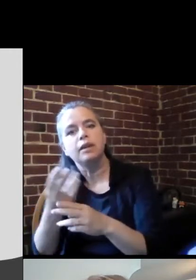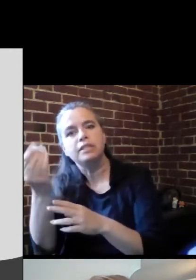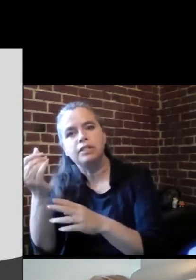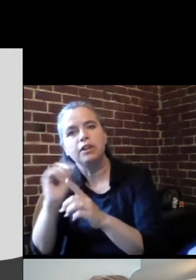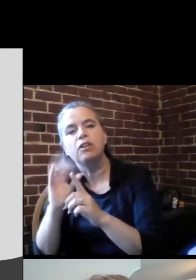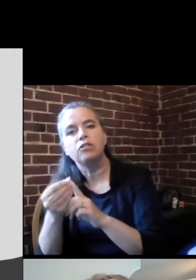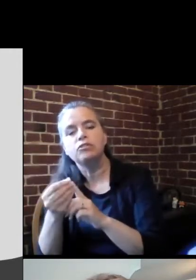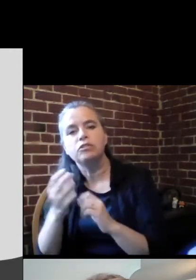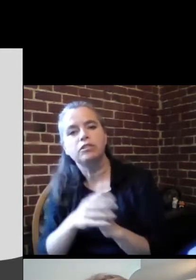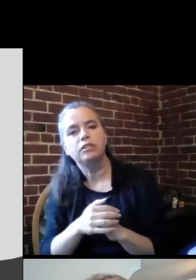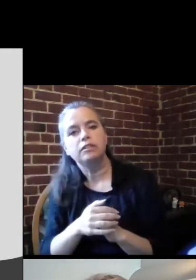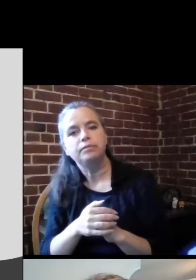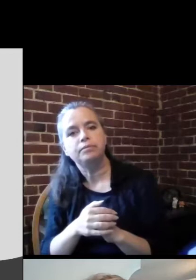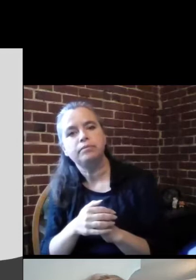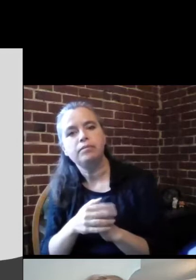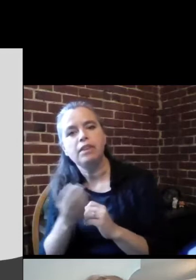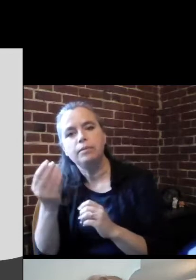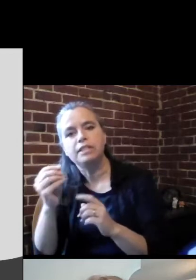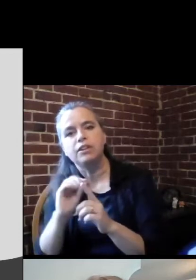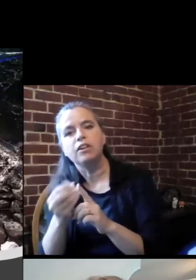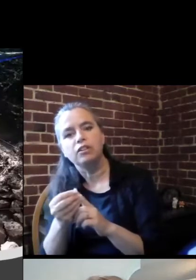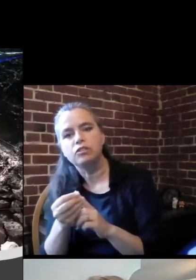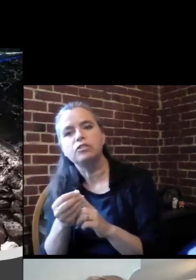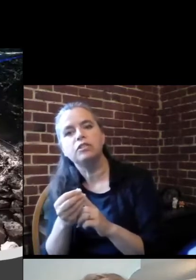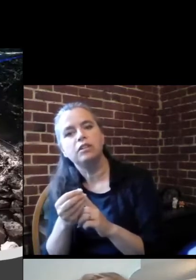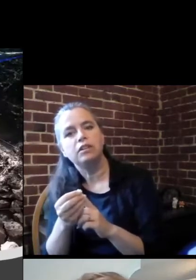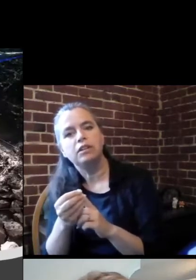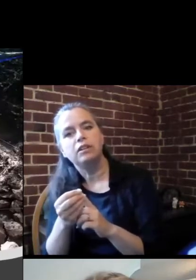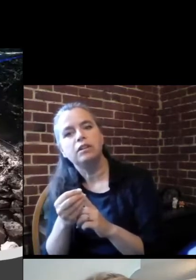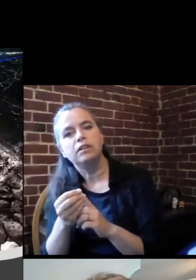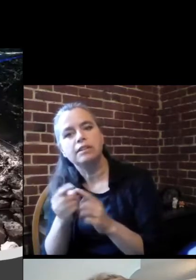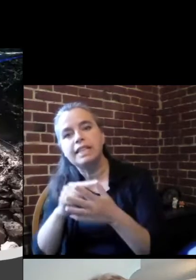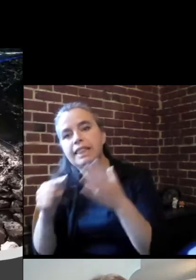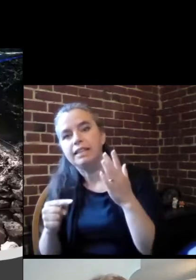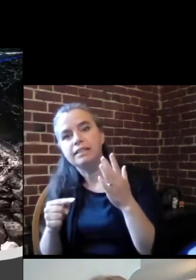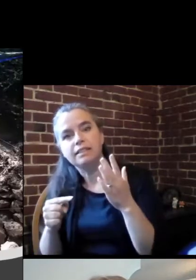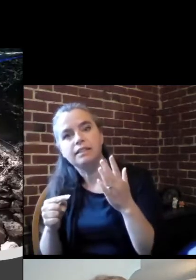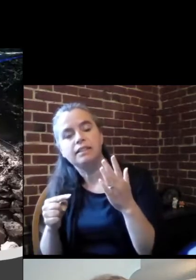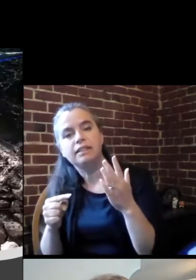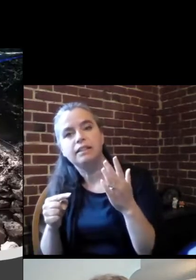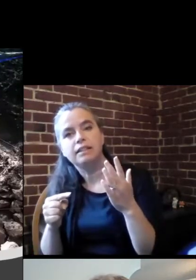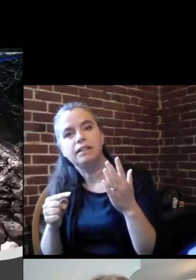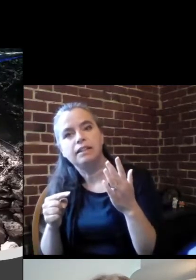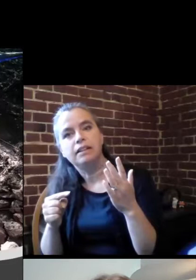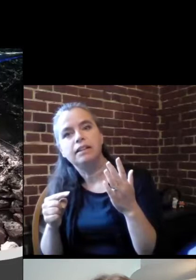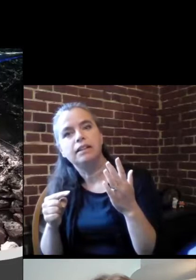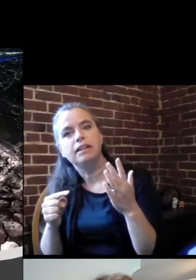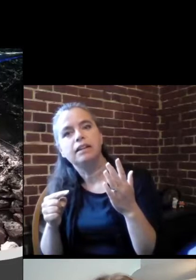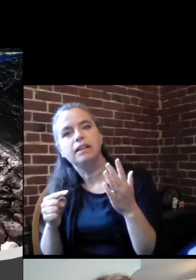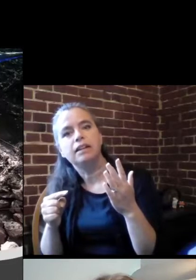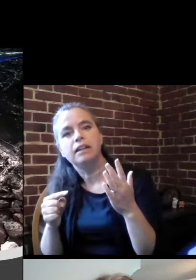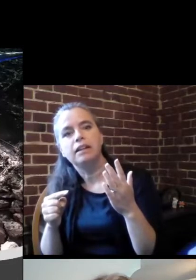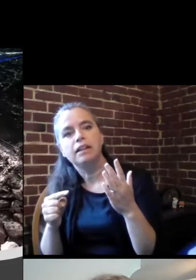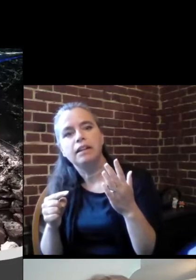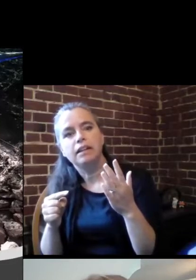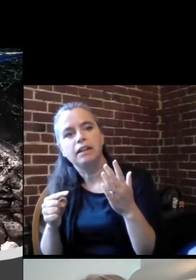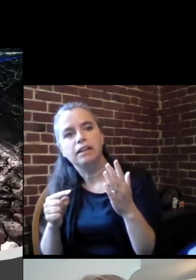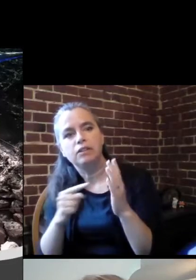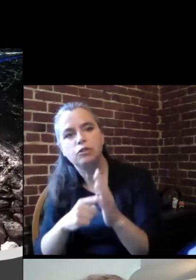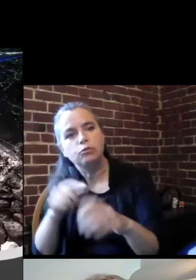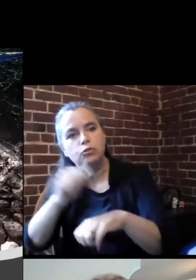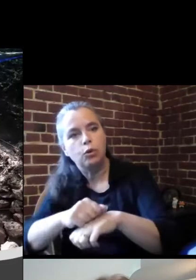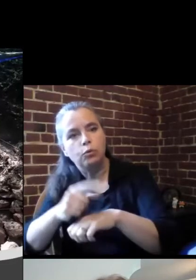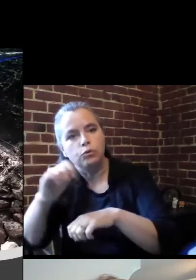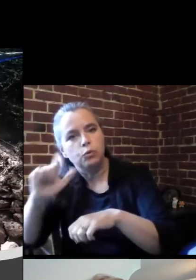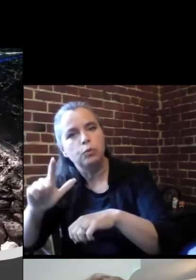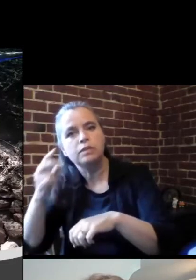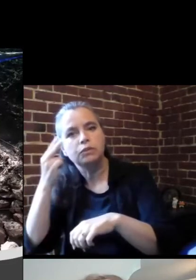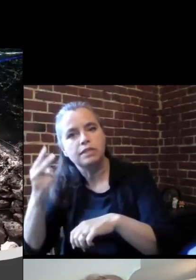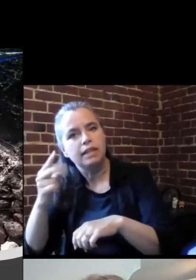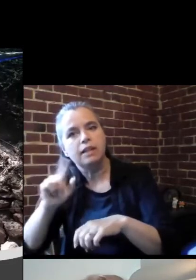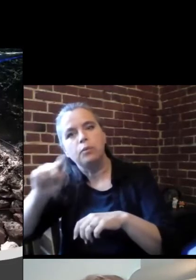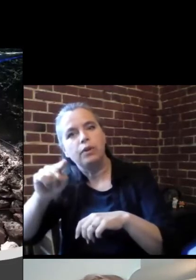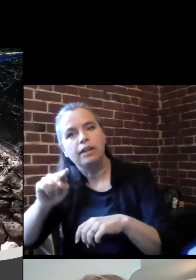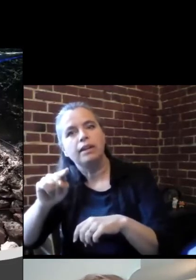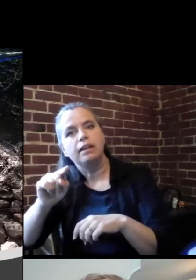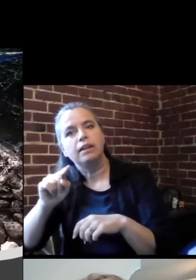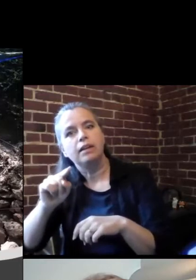So what material culture is, is just things. Things from -- I will use my cursor -- stone tools. Pottery, which is kind of my expertise.